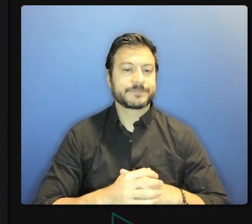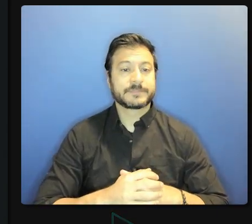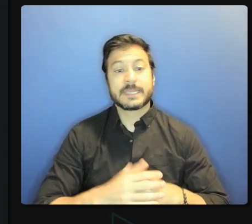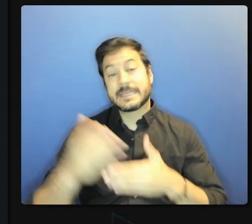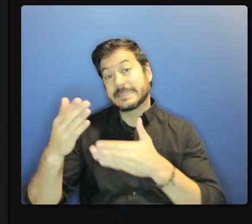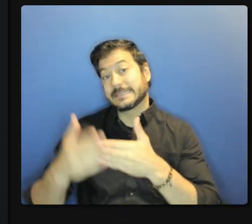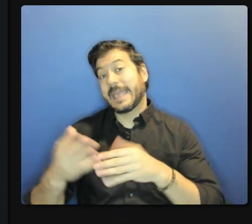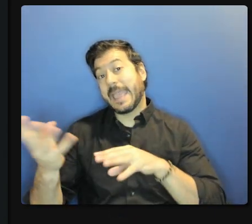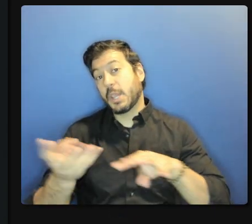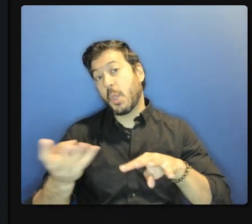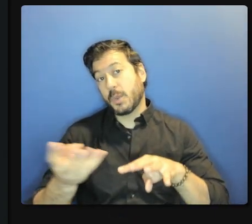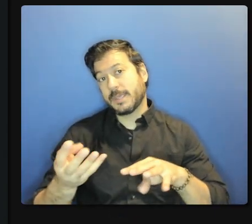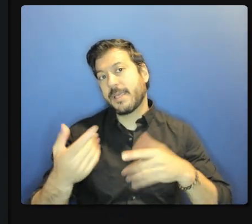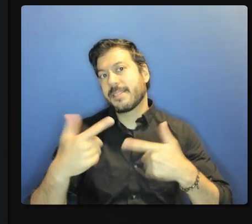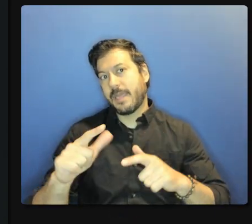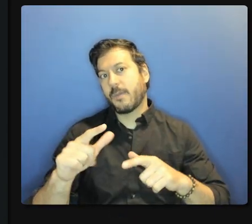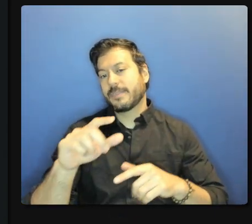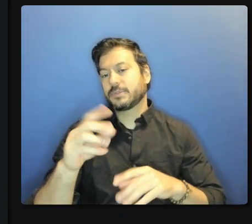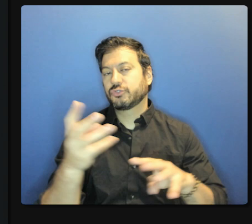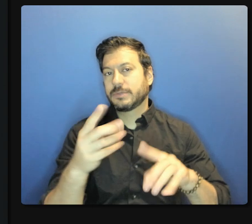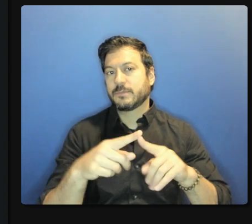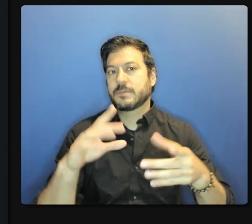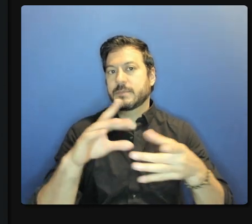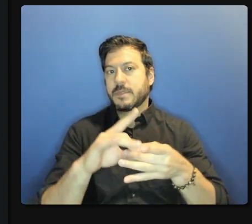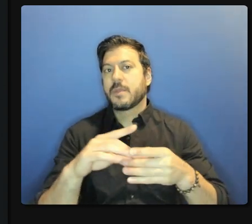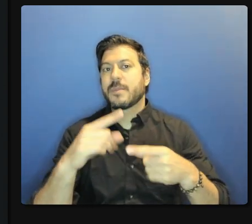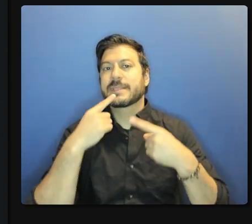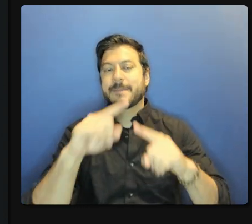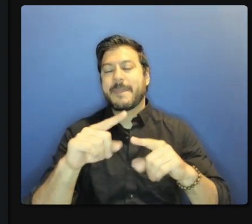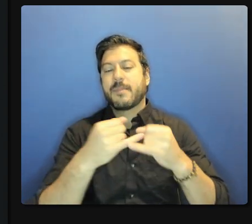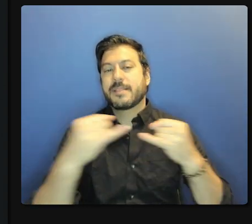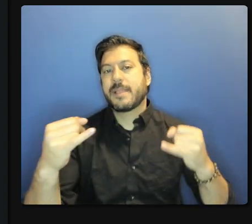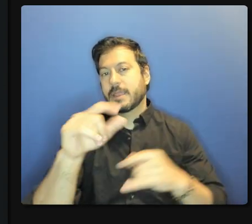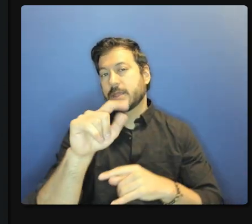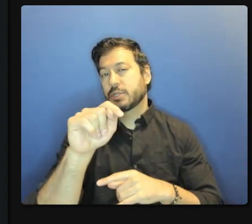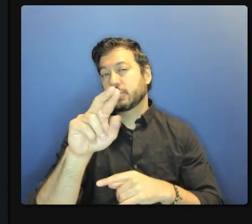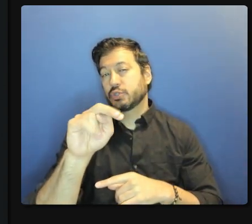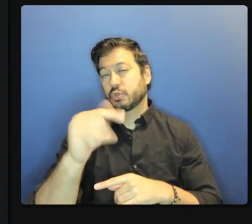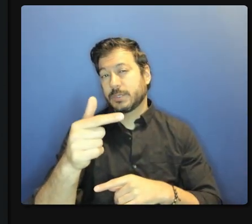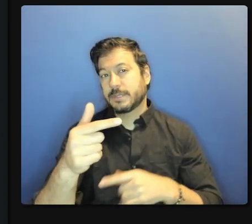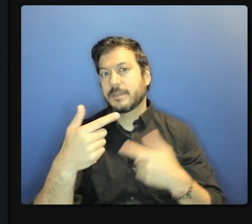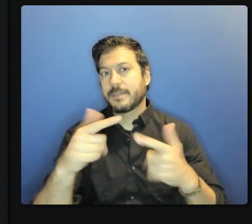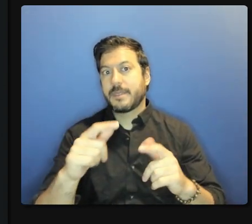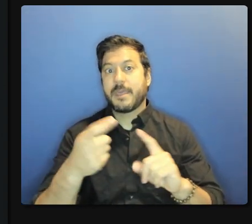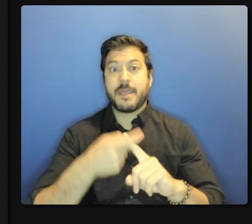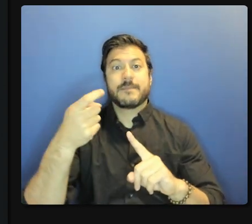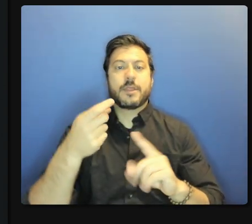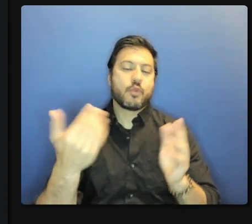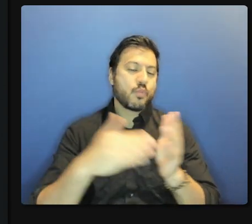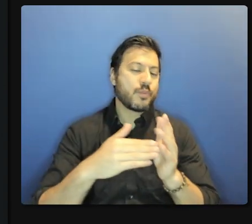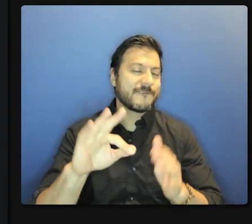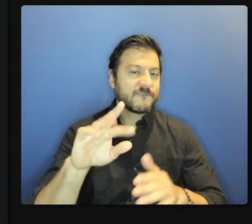Sideloading allows the stream to connect to the command line tooling. Enable automatic refresh.